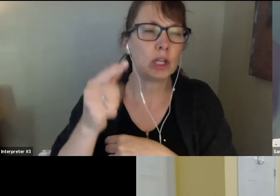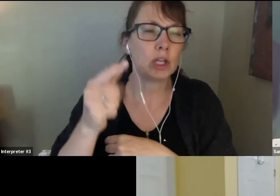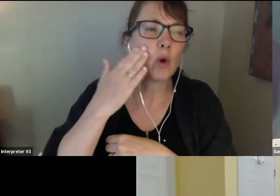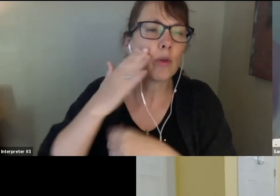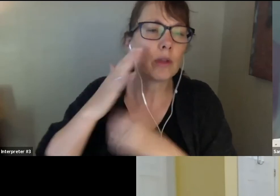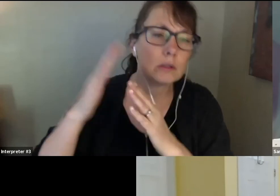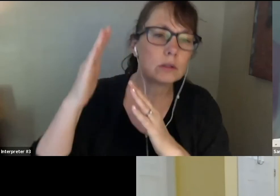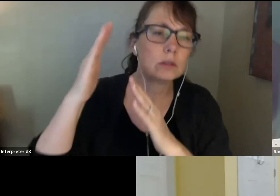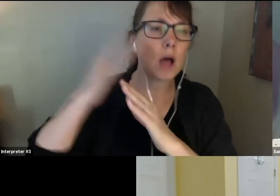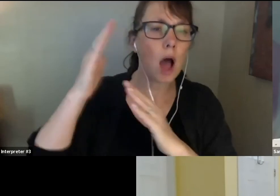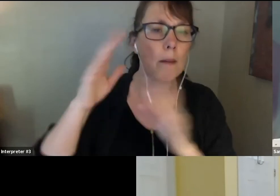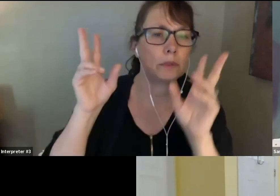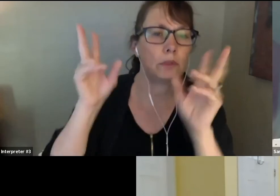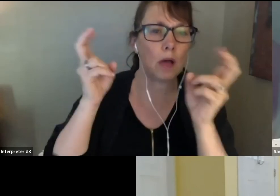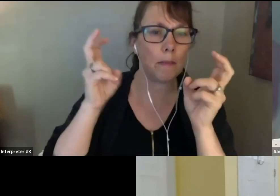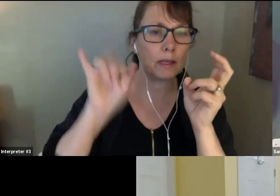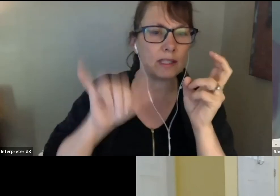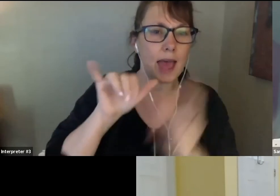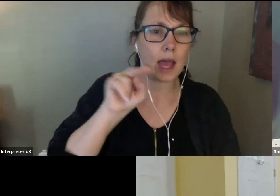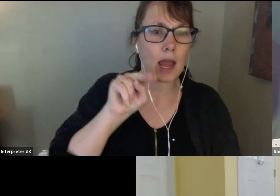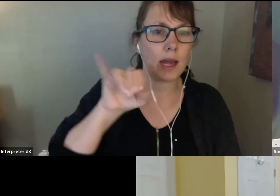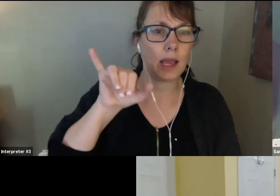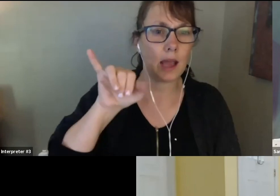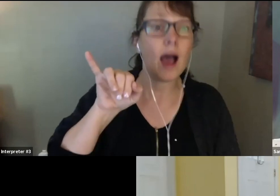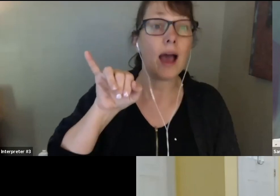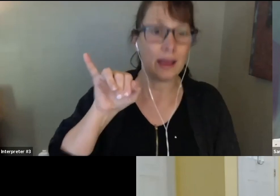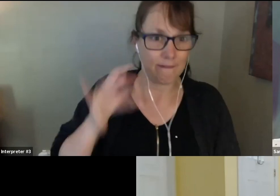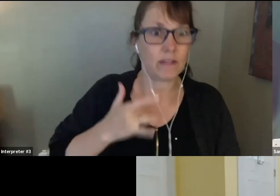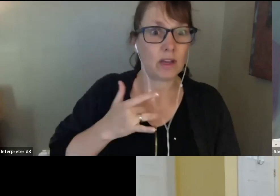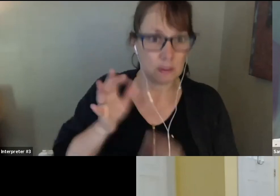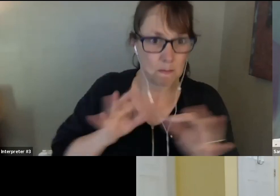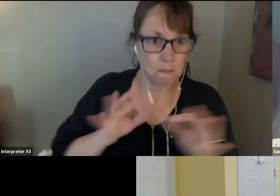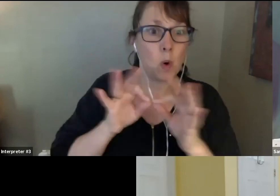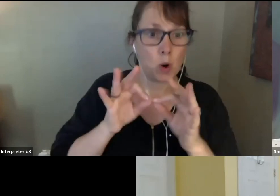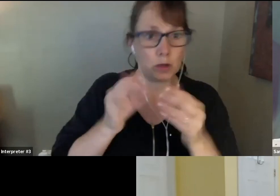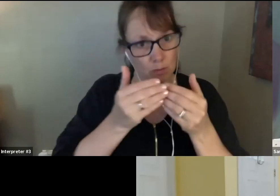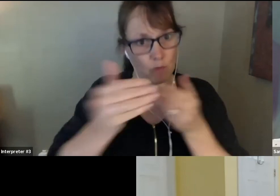priorities going forward. But as long as we have these groups together and we’ve really